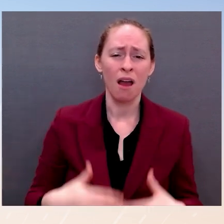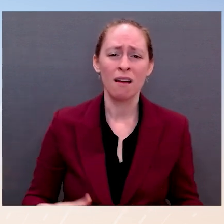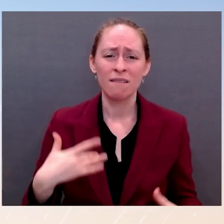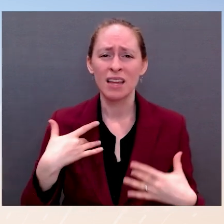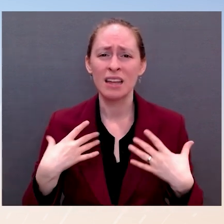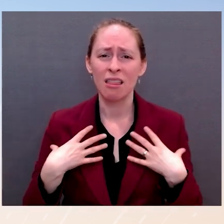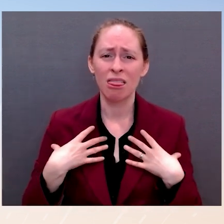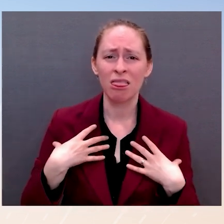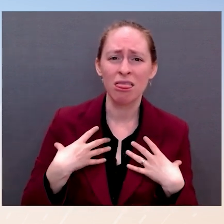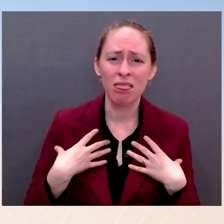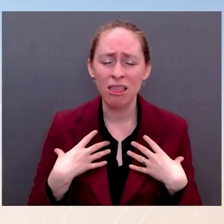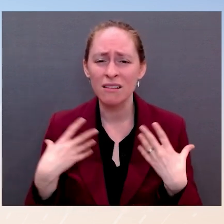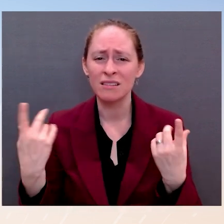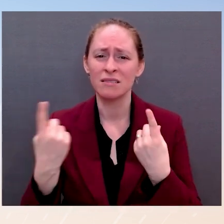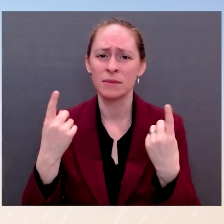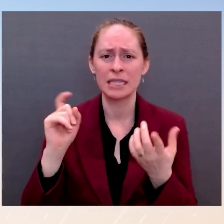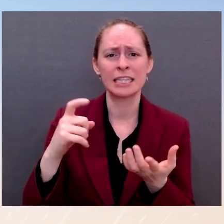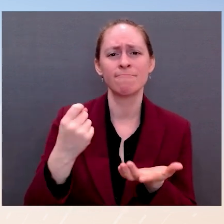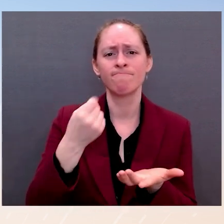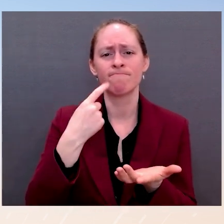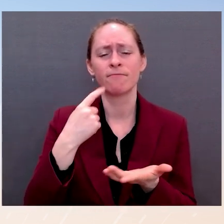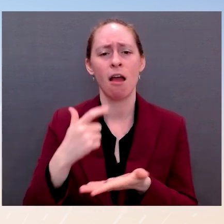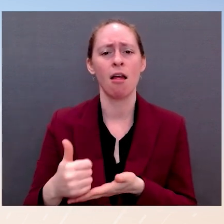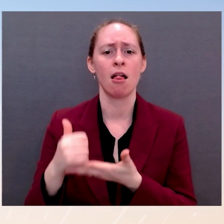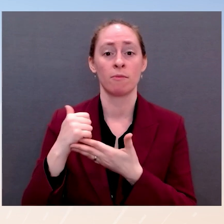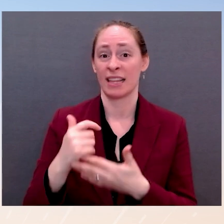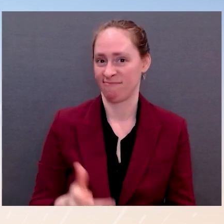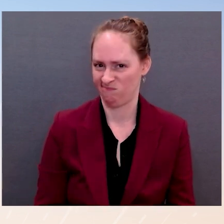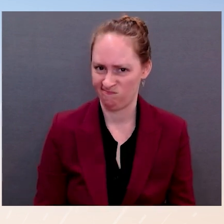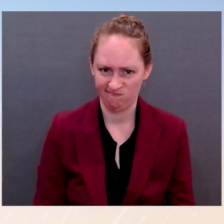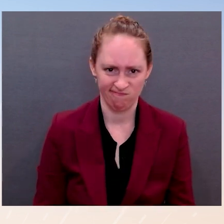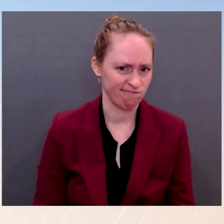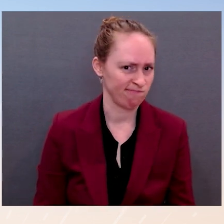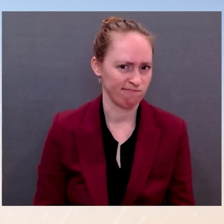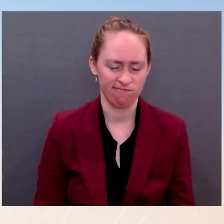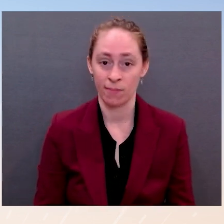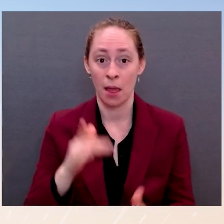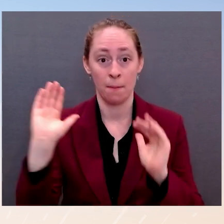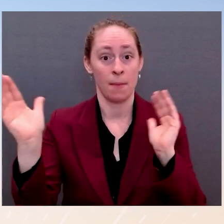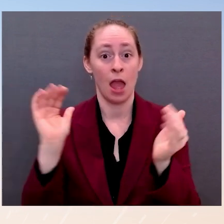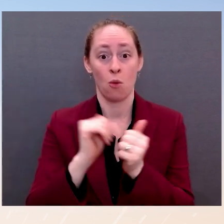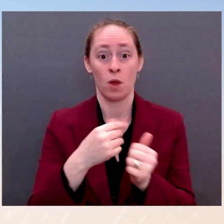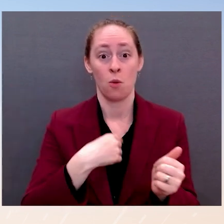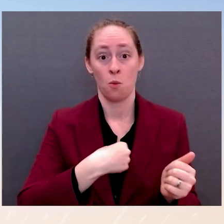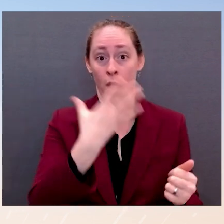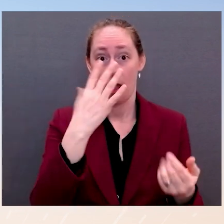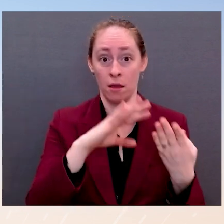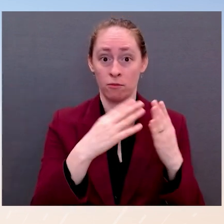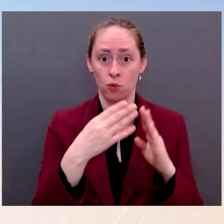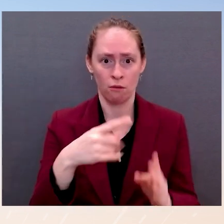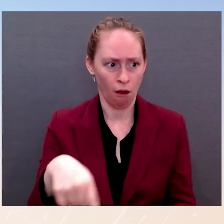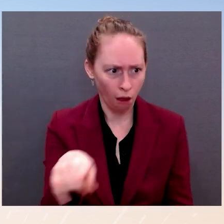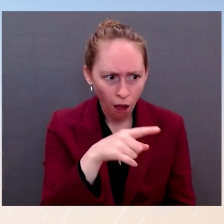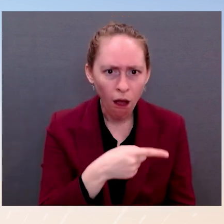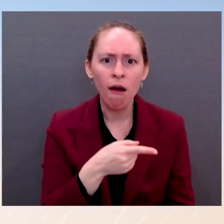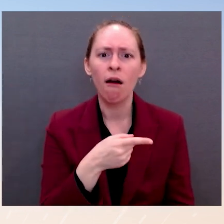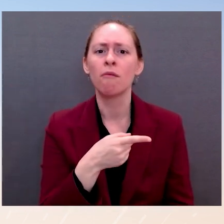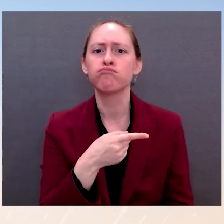The research finds that US born black people are more likely to perceive and unmet need in cancer care